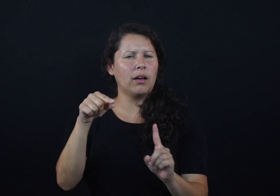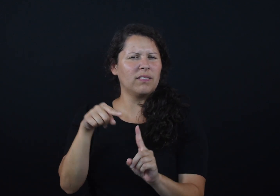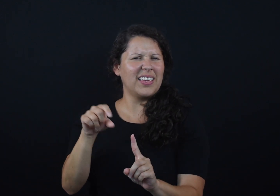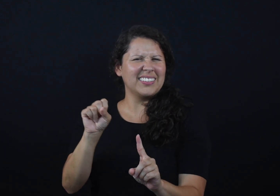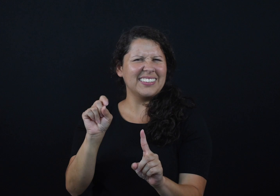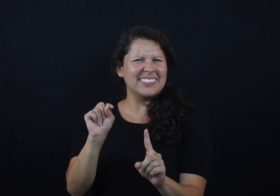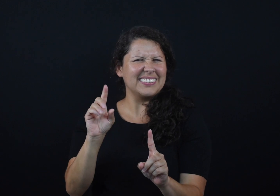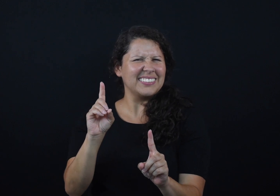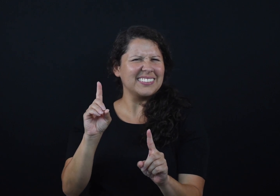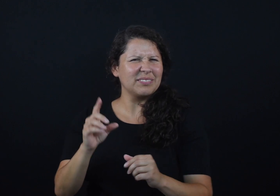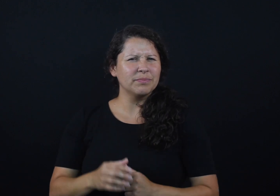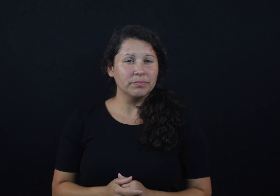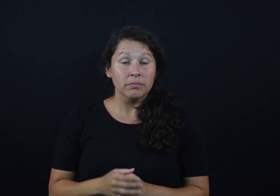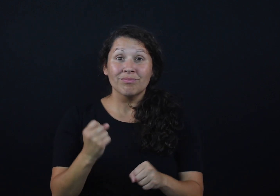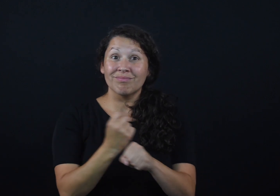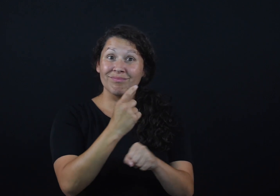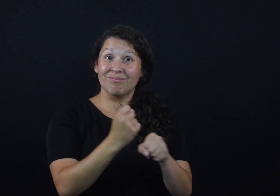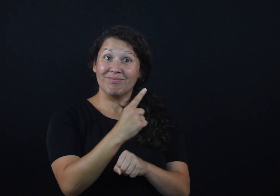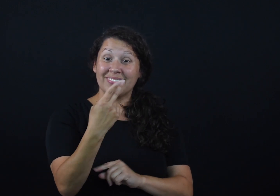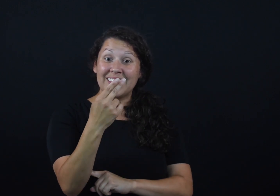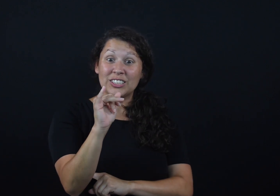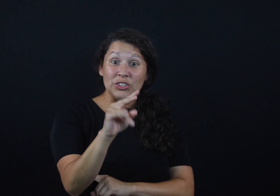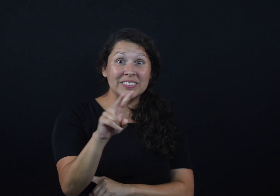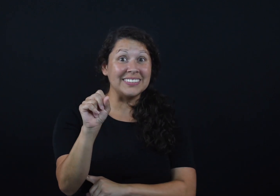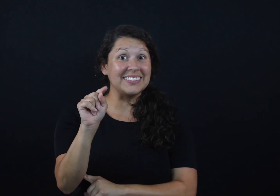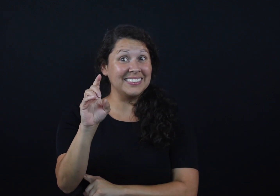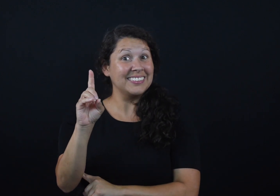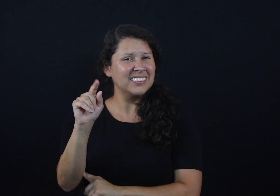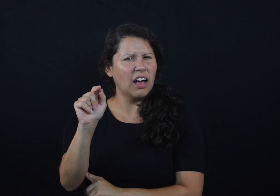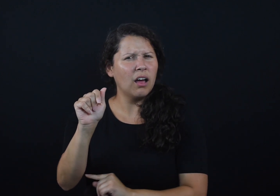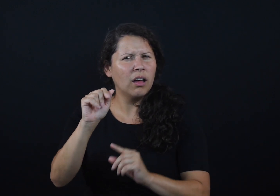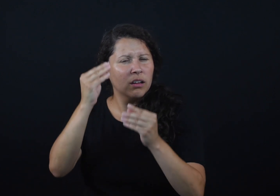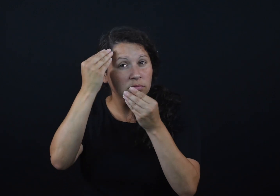The annual HIV/STD data report released today